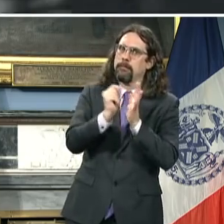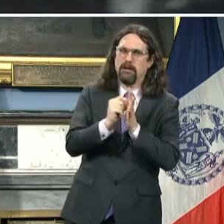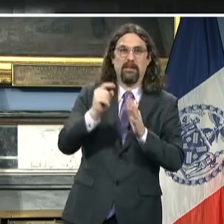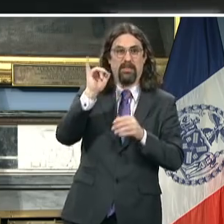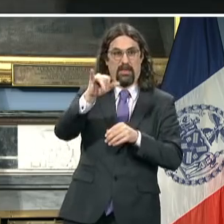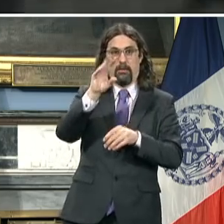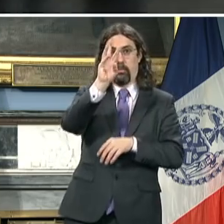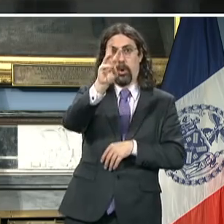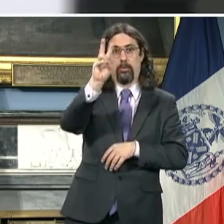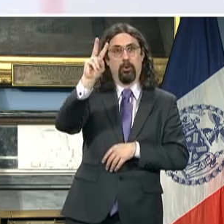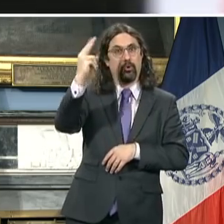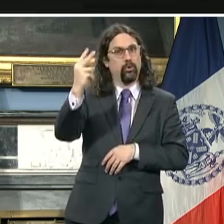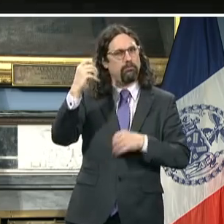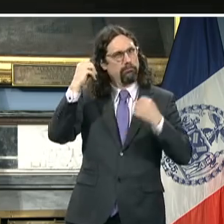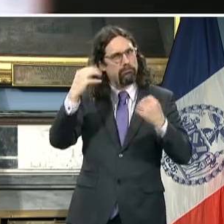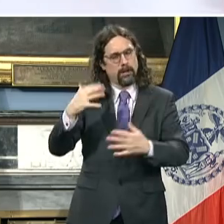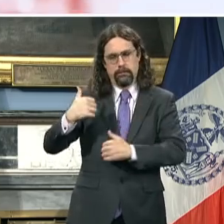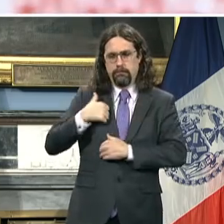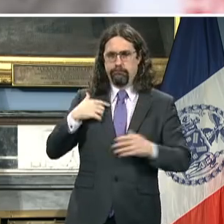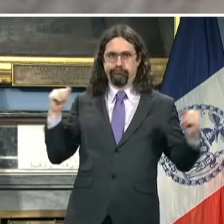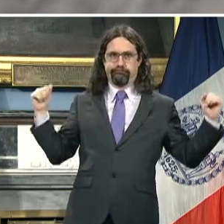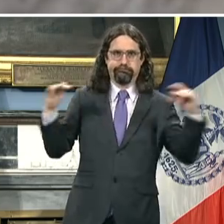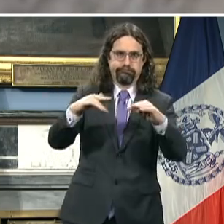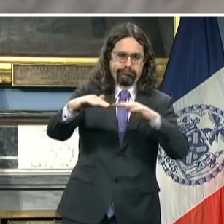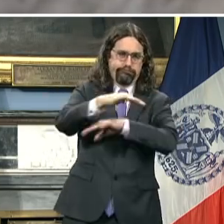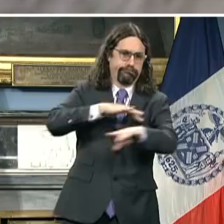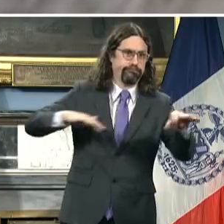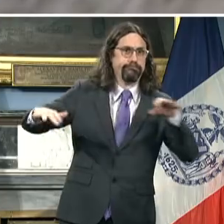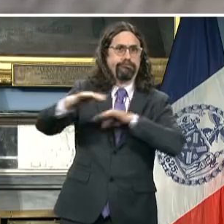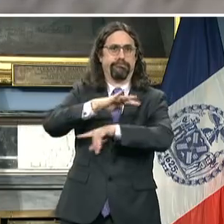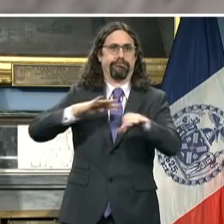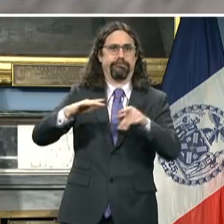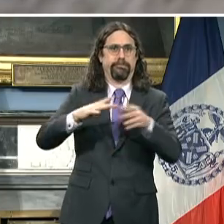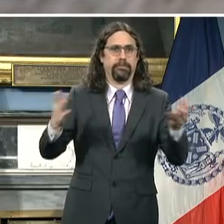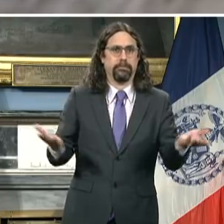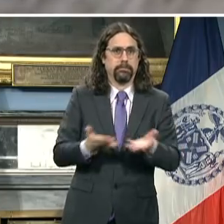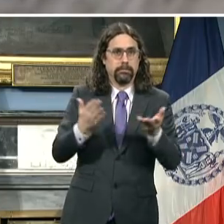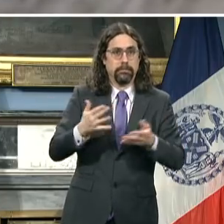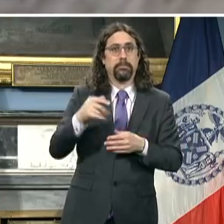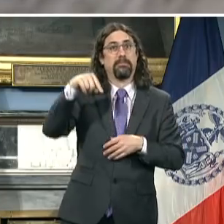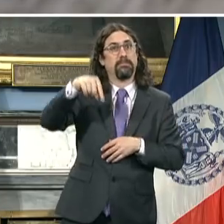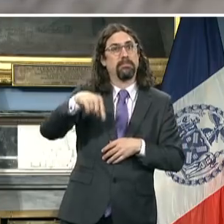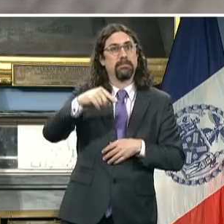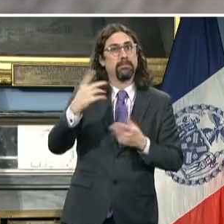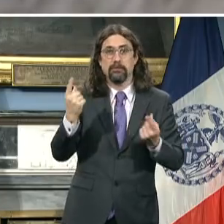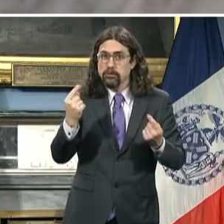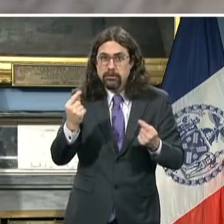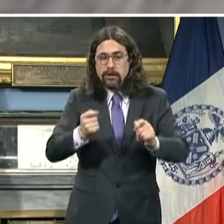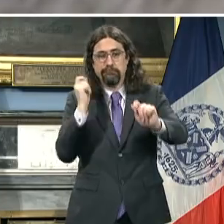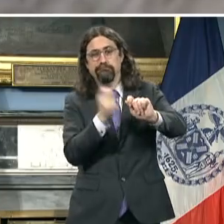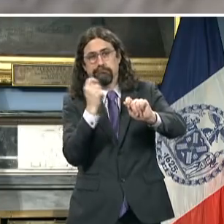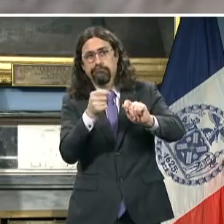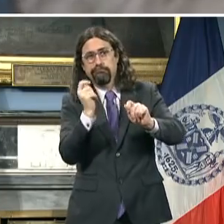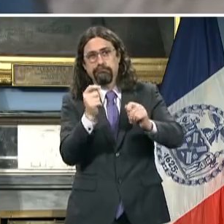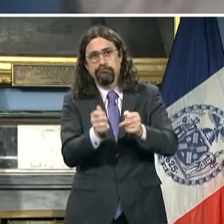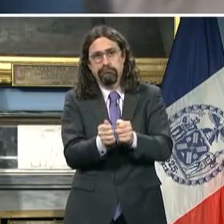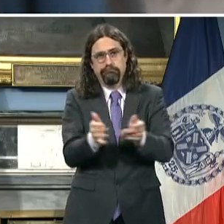THAT SO MANY OF OUR TROOPS LEFT ON THEIR WAY TO BATTLE. THIS IS A PLACE WHERE SO MANY OF